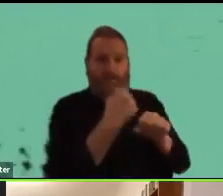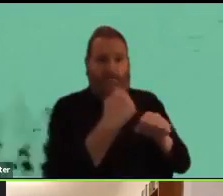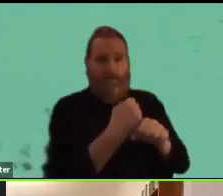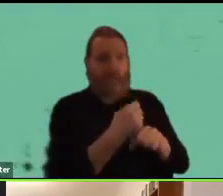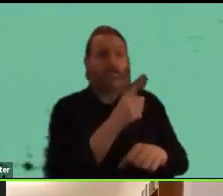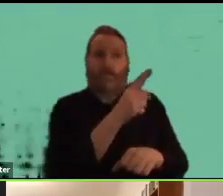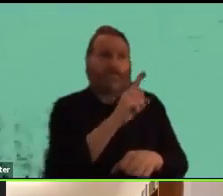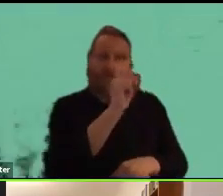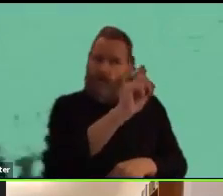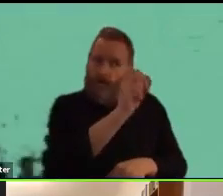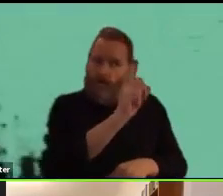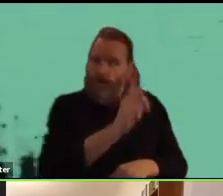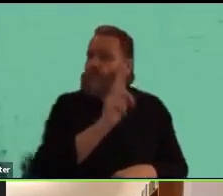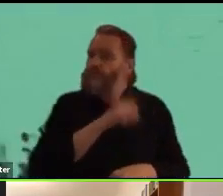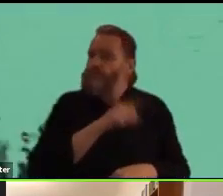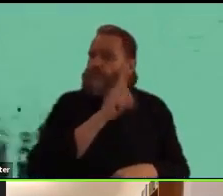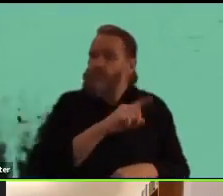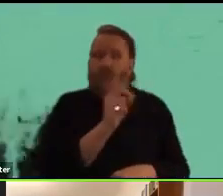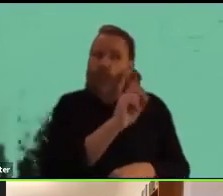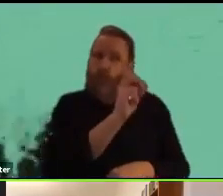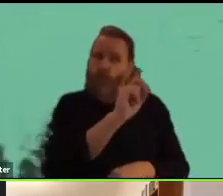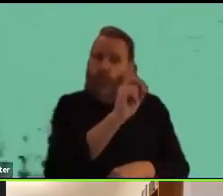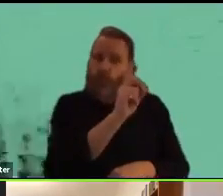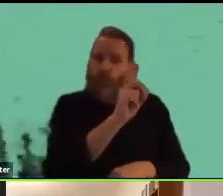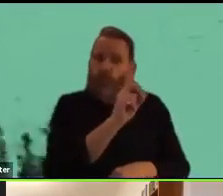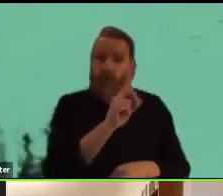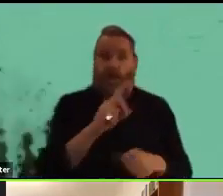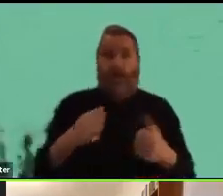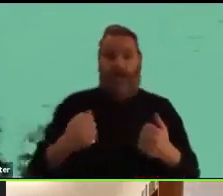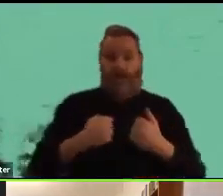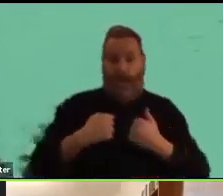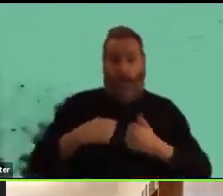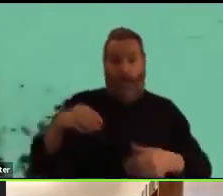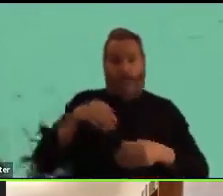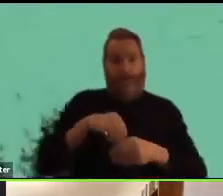but the old adage is is if we can mobilize our members to be part of a campaign